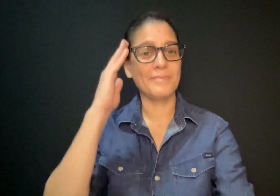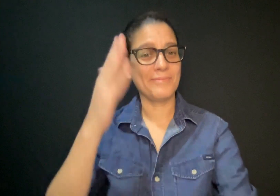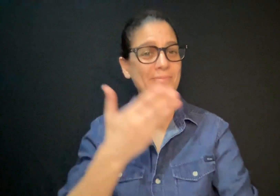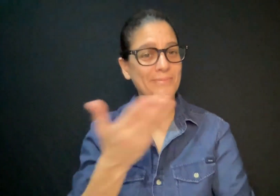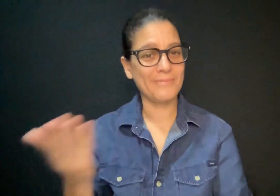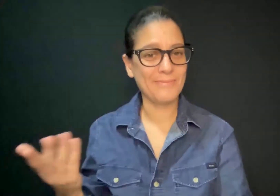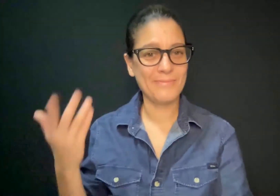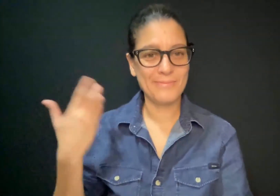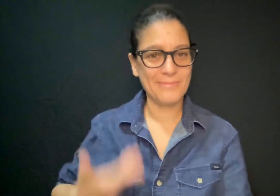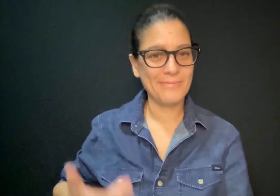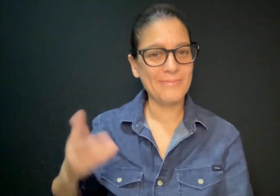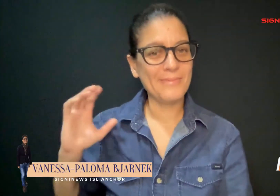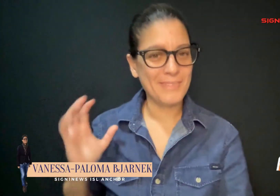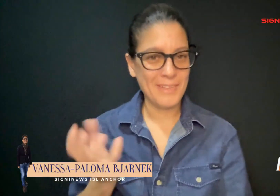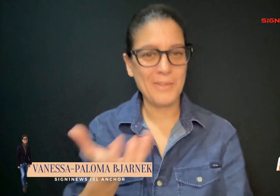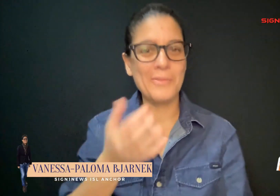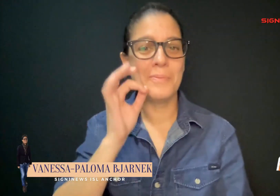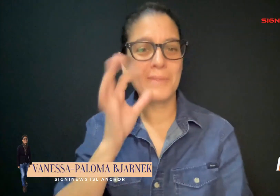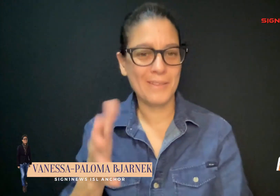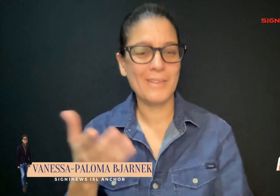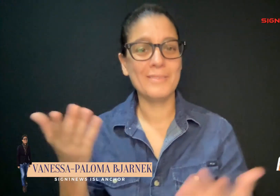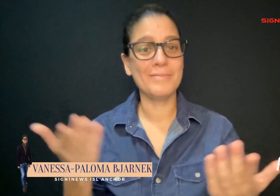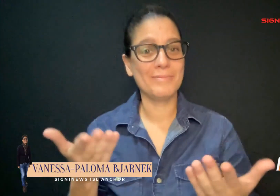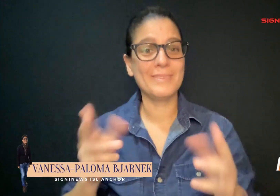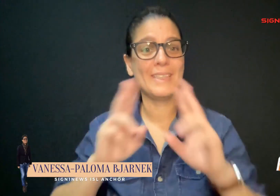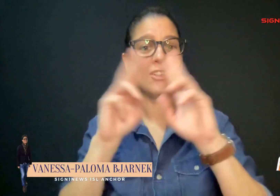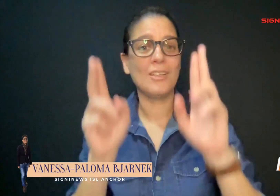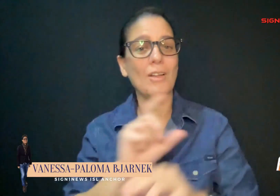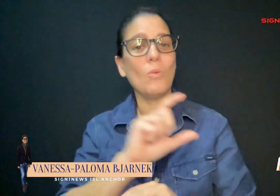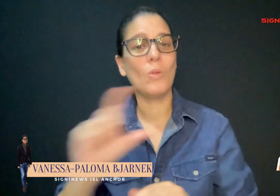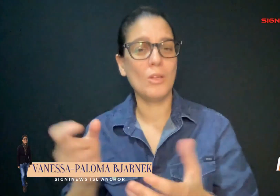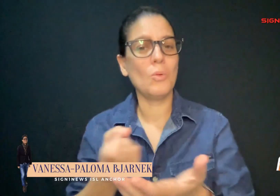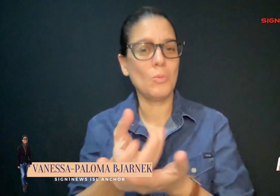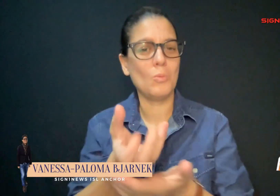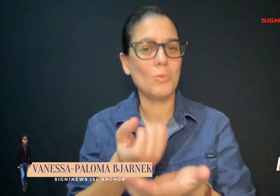Hello everyone I'm Sign1News anchor Vanessa Paloma Bjarnek here is a quick look at the